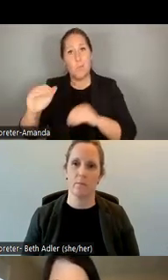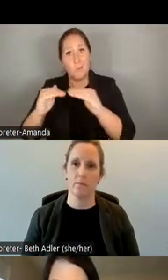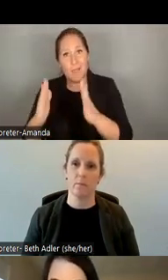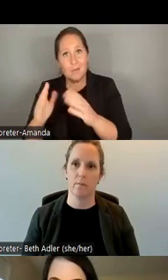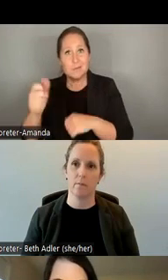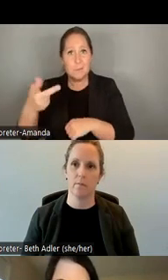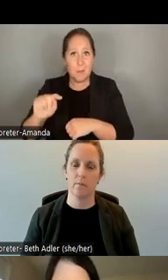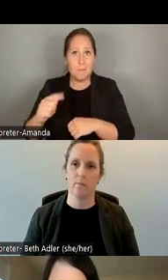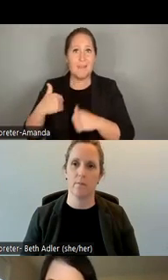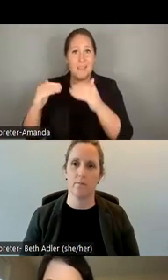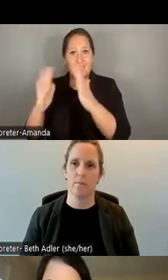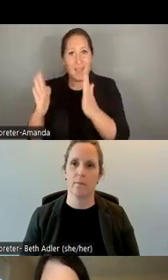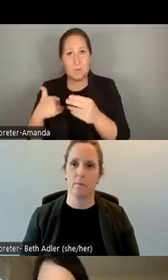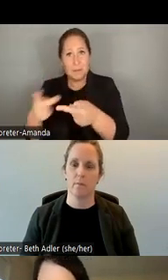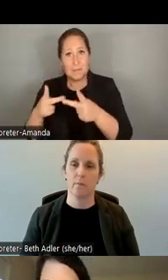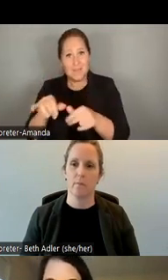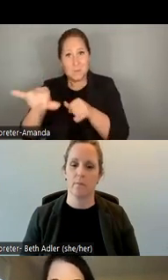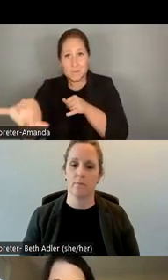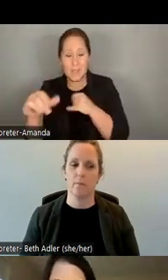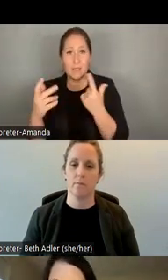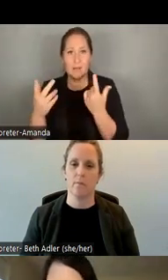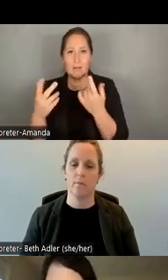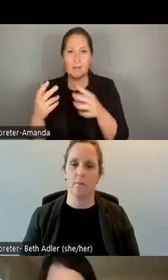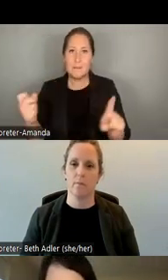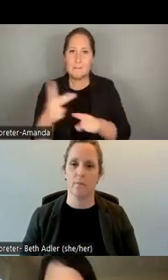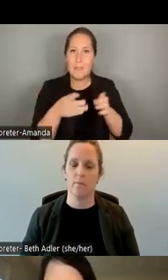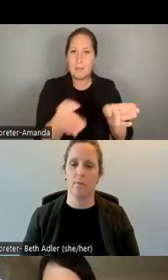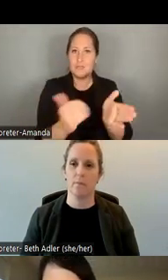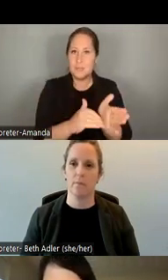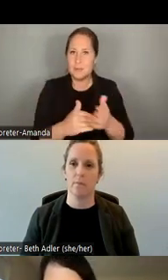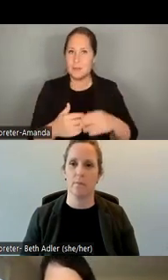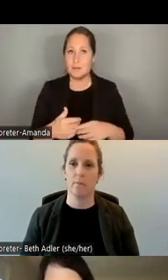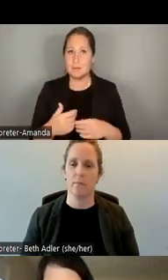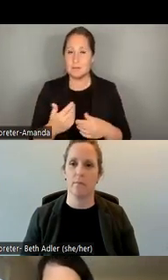the right support sometimes the power of community that actually is really powerful if you can see it